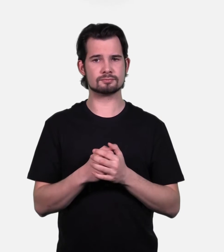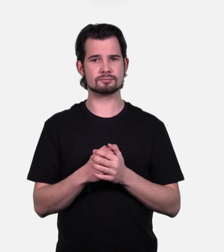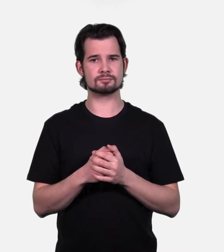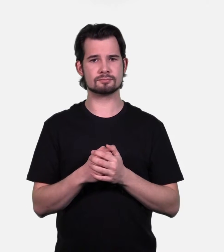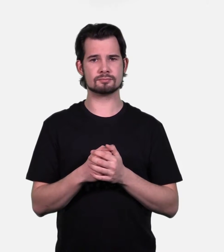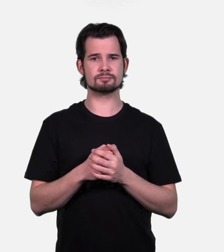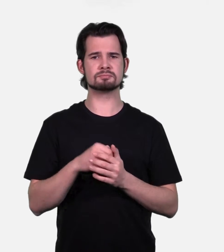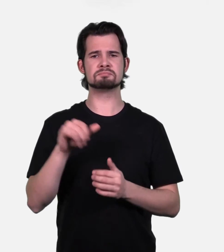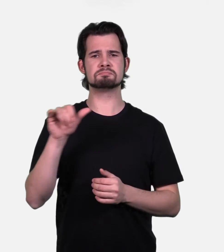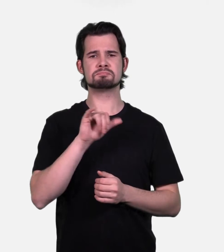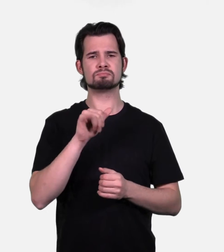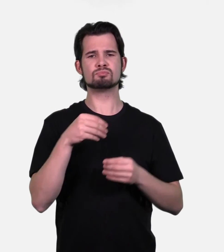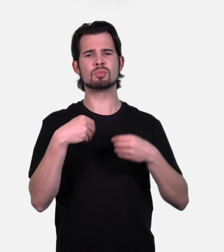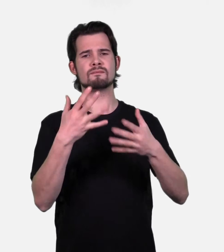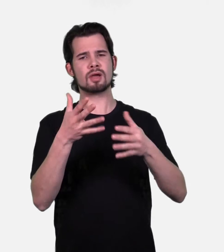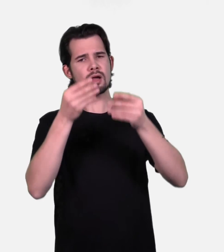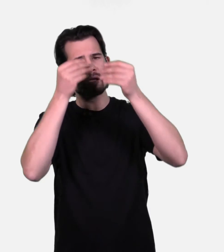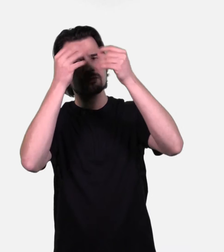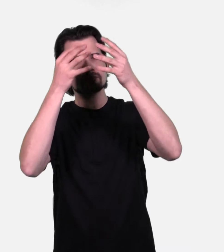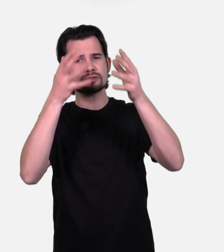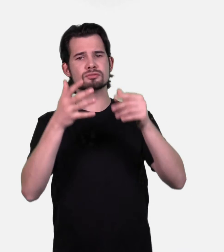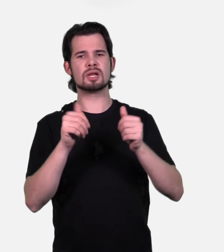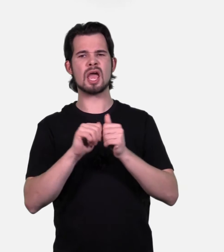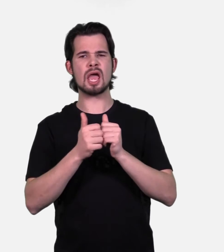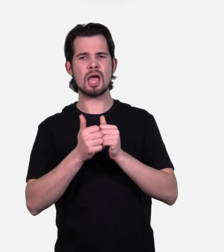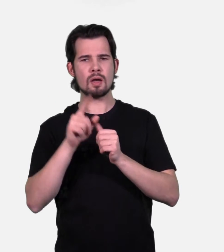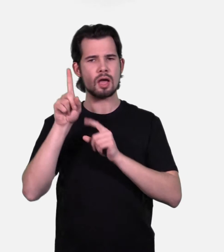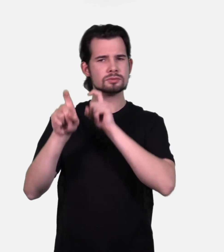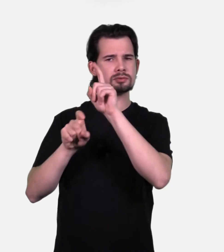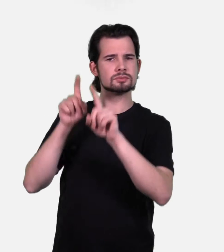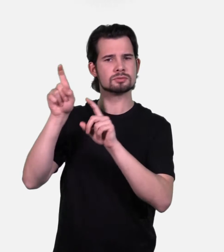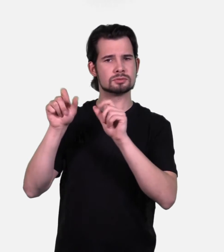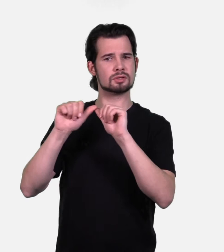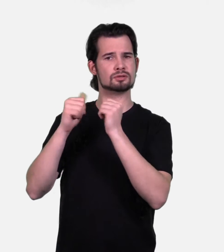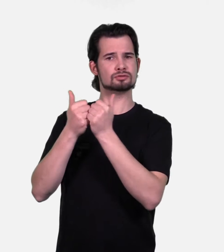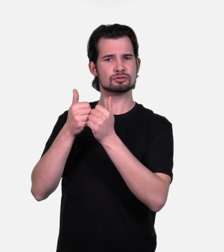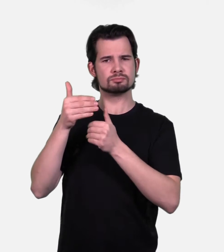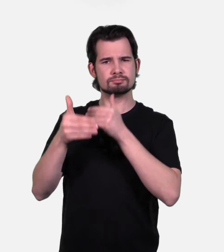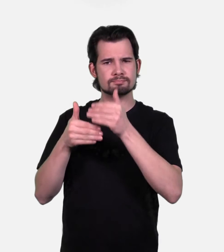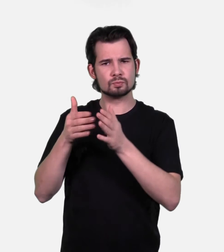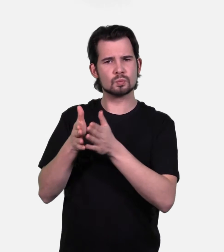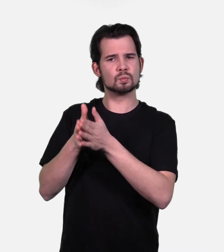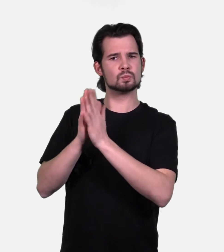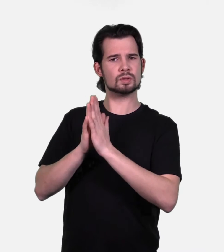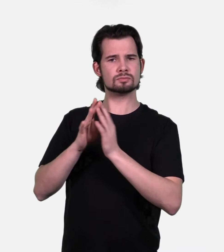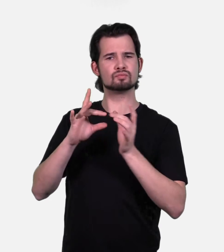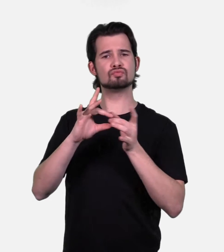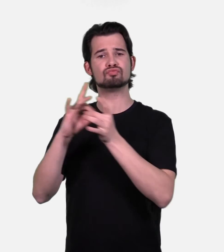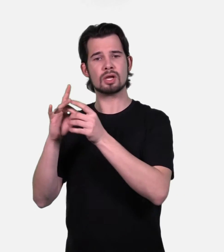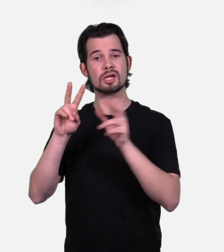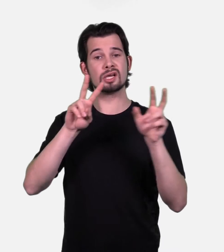They also provide information on how to make a variety of procedural requests to the Agency